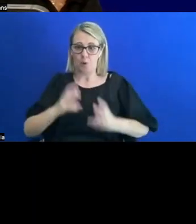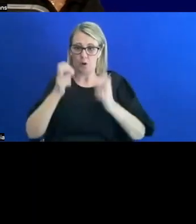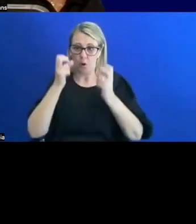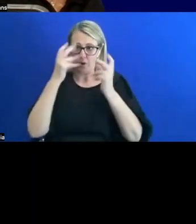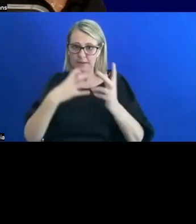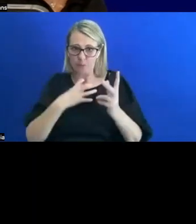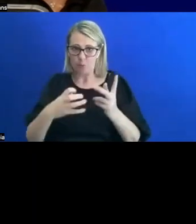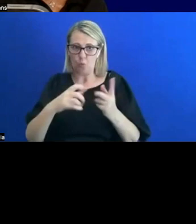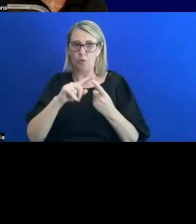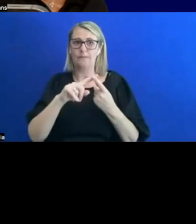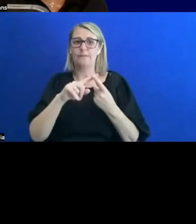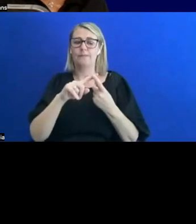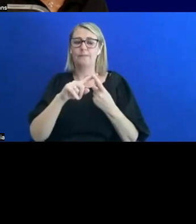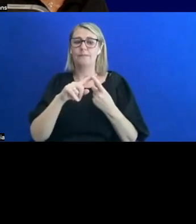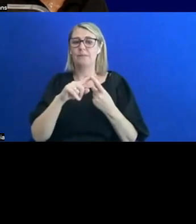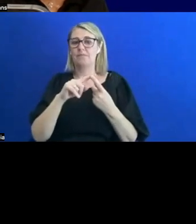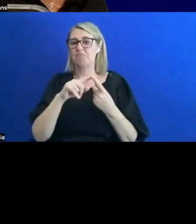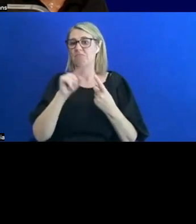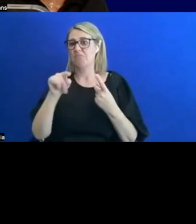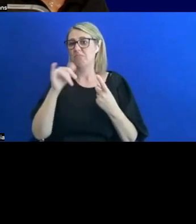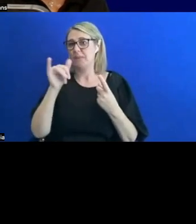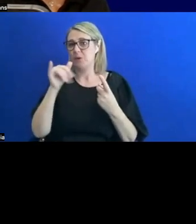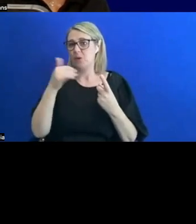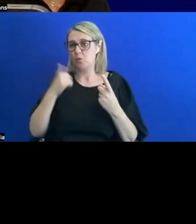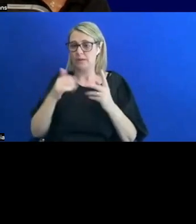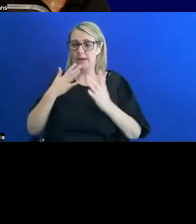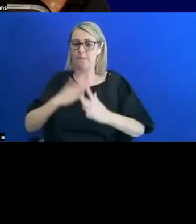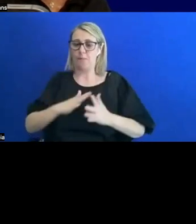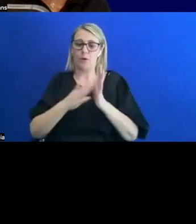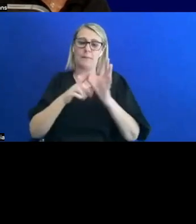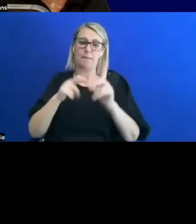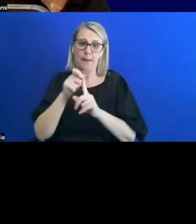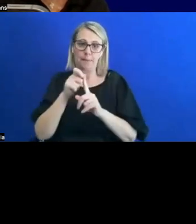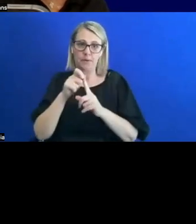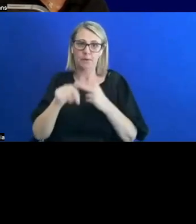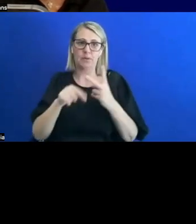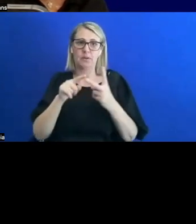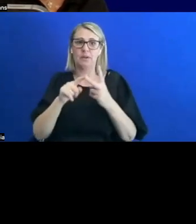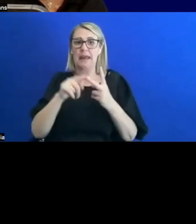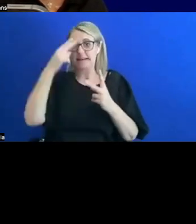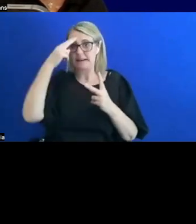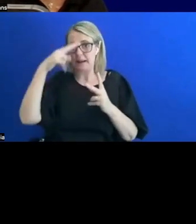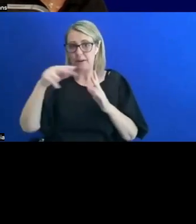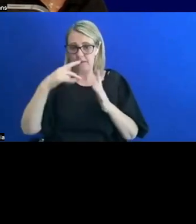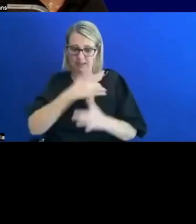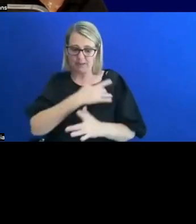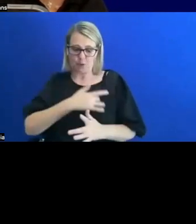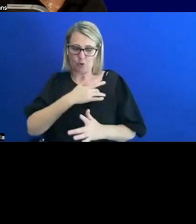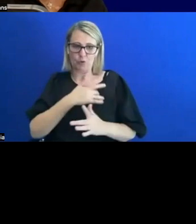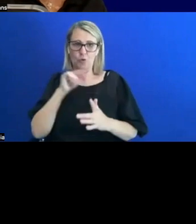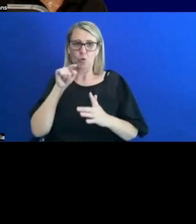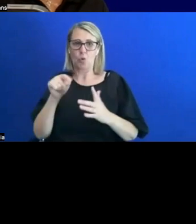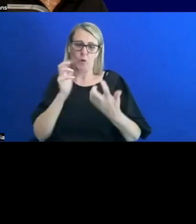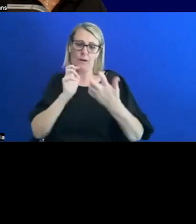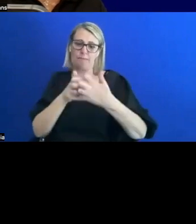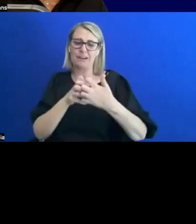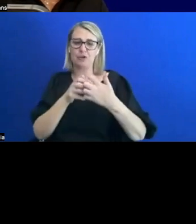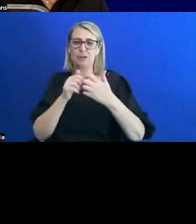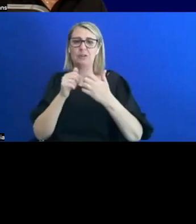so possibly using a body map, naming emotions or playing an emotional matching game. For example,